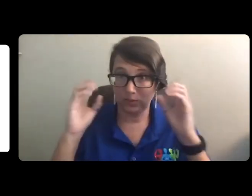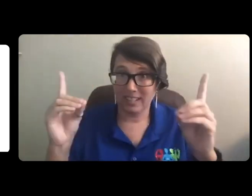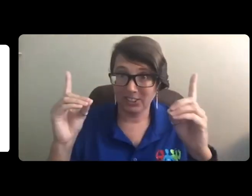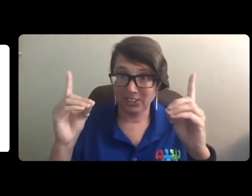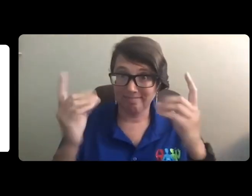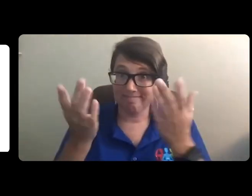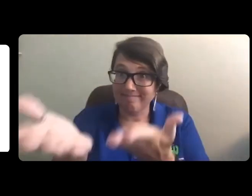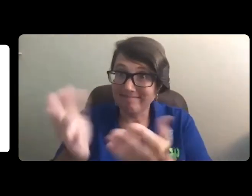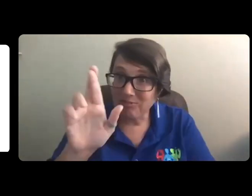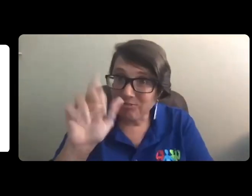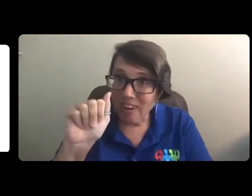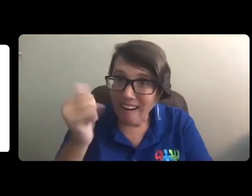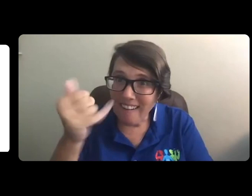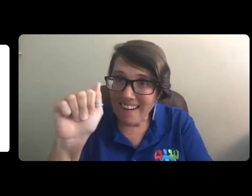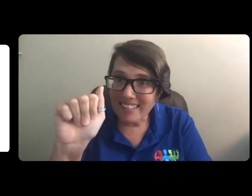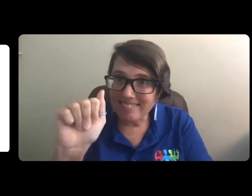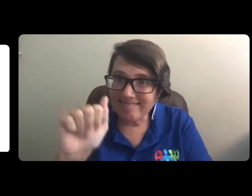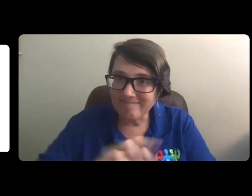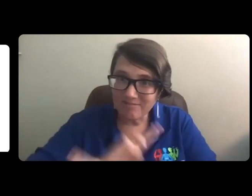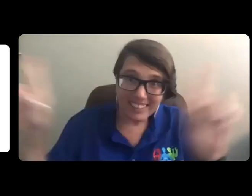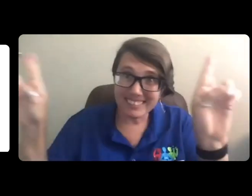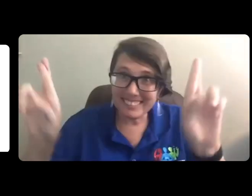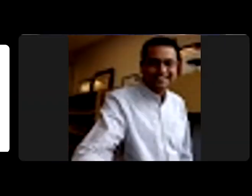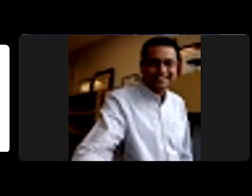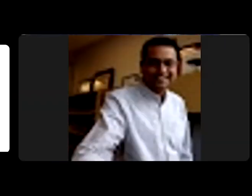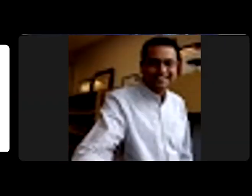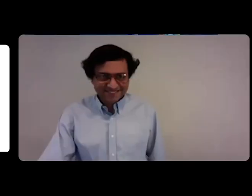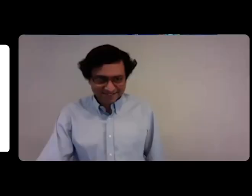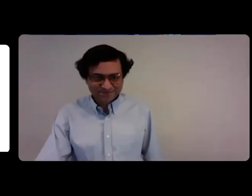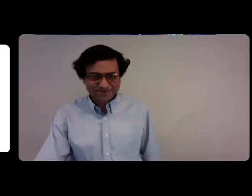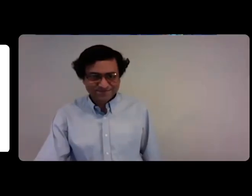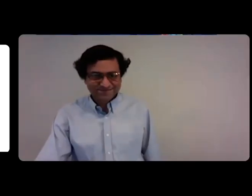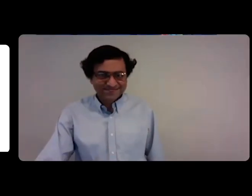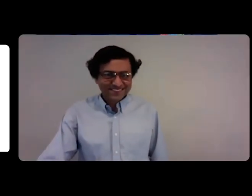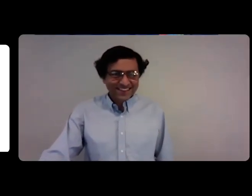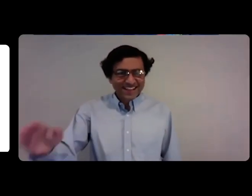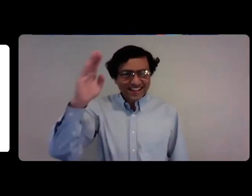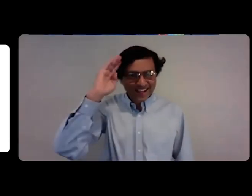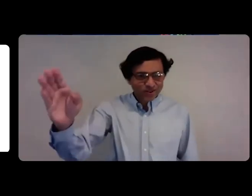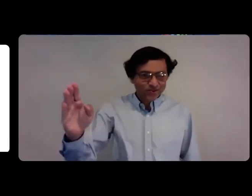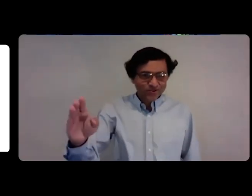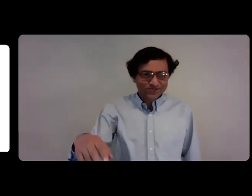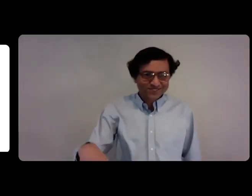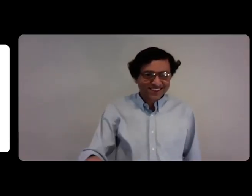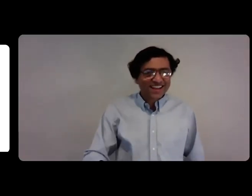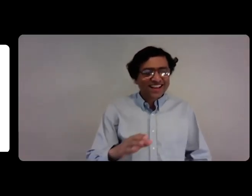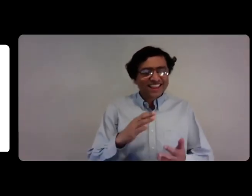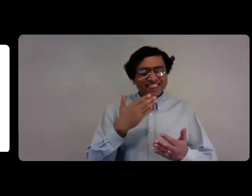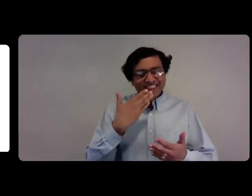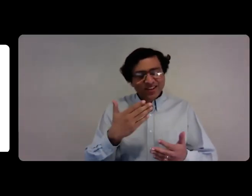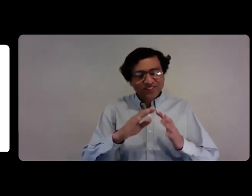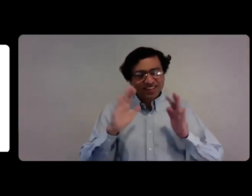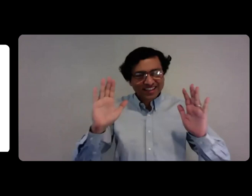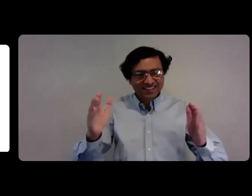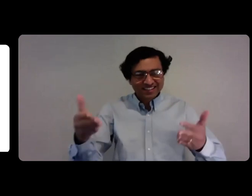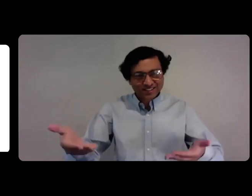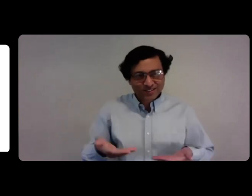Today's topic is deaf eyes in education. And Raja, over to you.